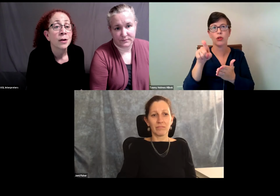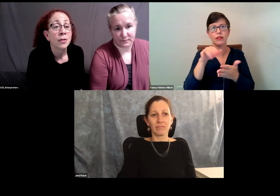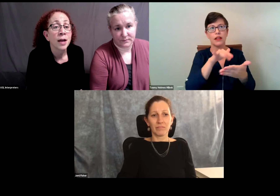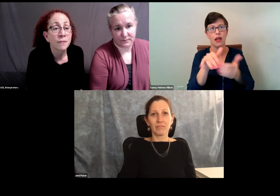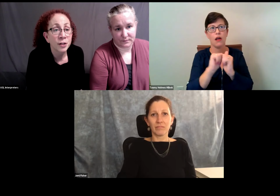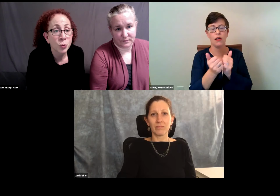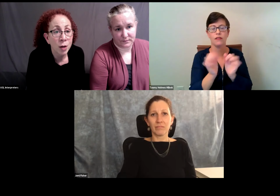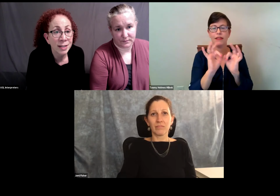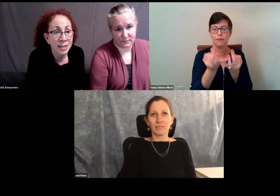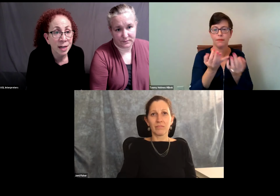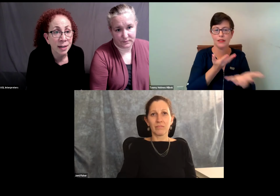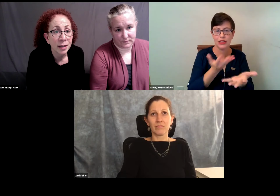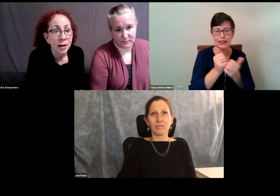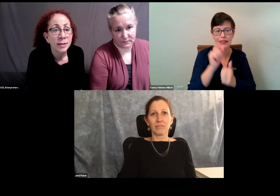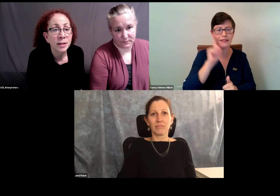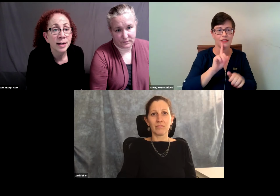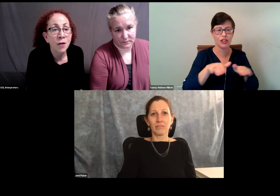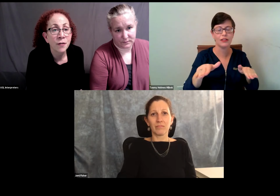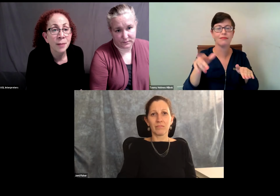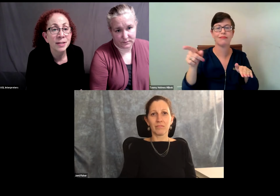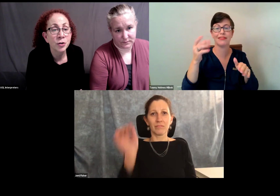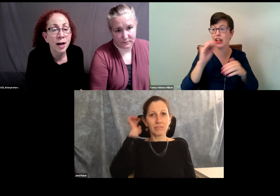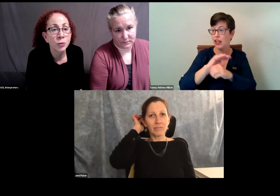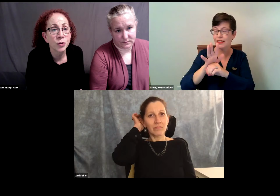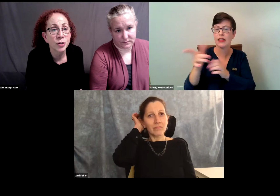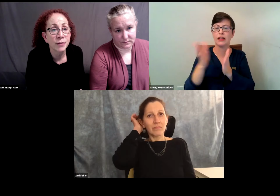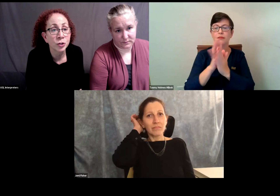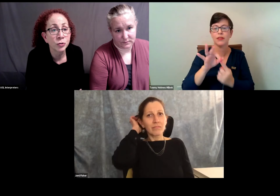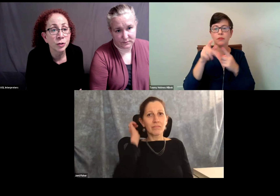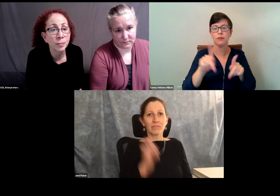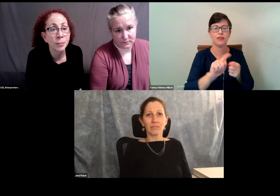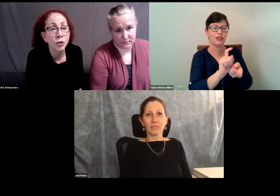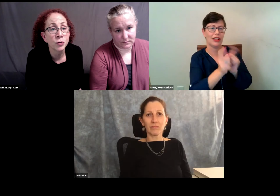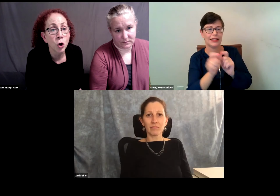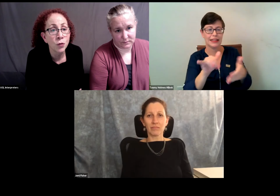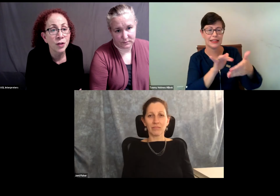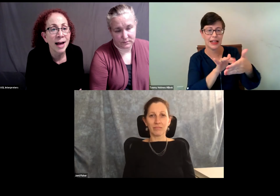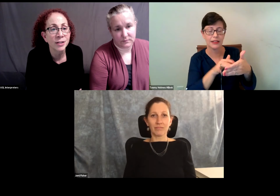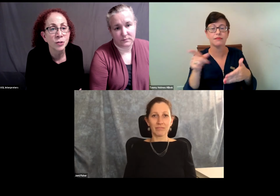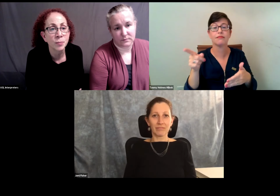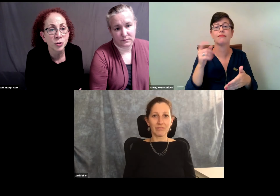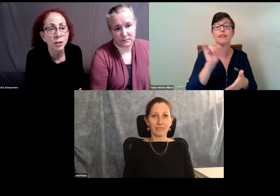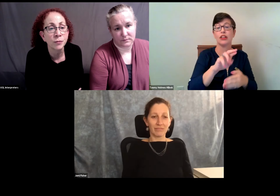They had funded one study studying how families interact with their deaf children, but because of kovar they asked for special.